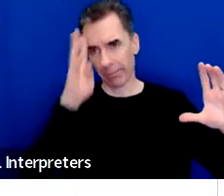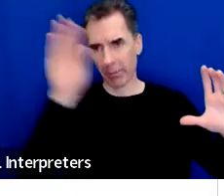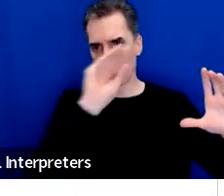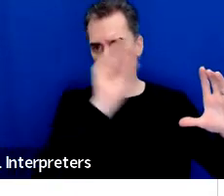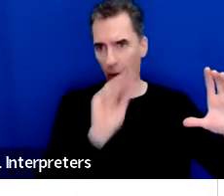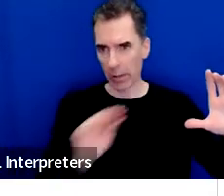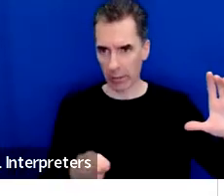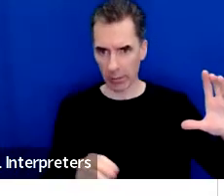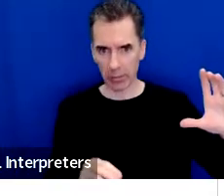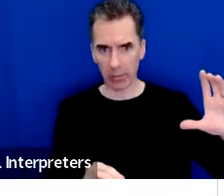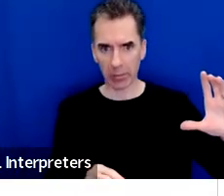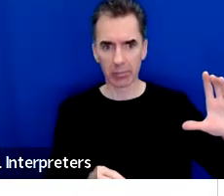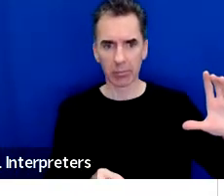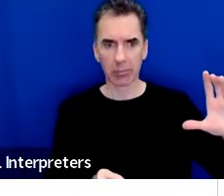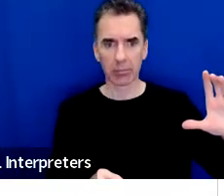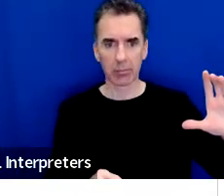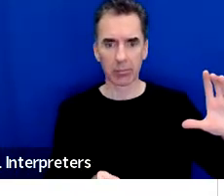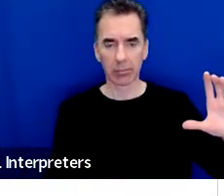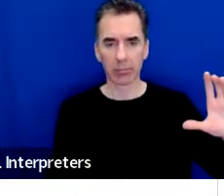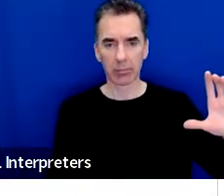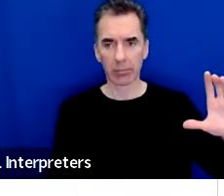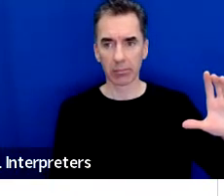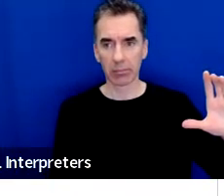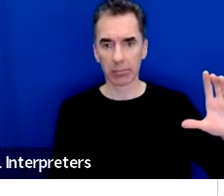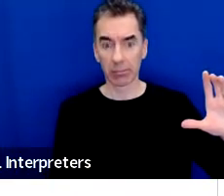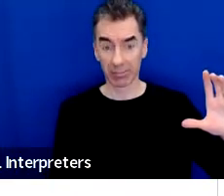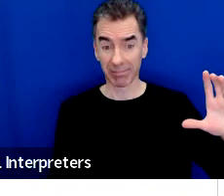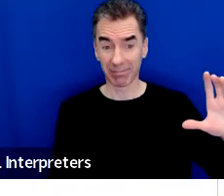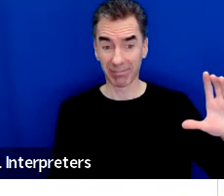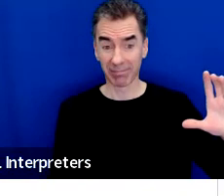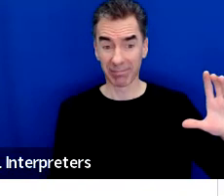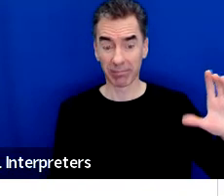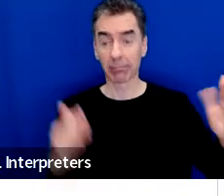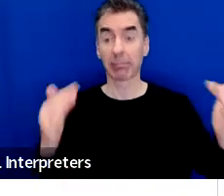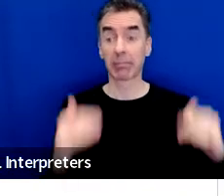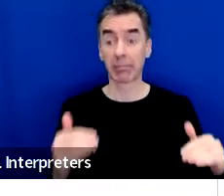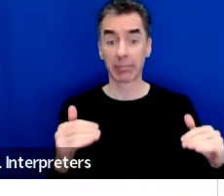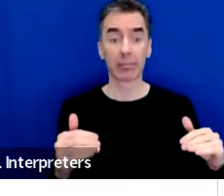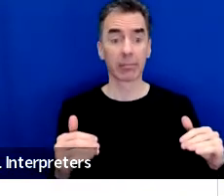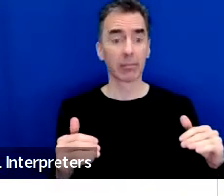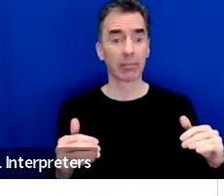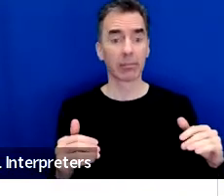this is just the part that that we wrote right here. You know, this is just I don't even know this to be copyrighted.